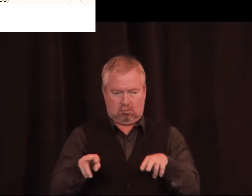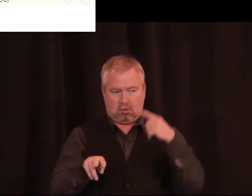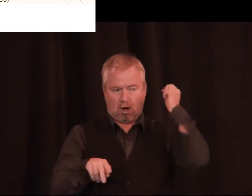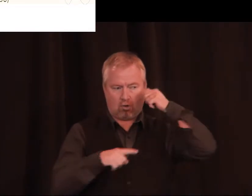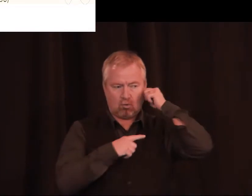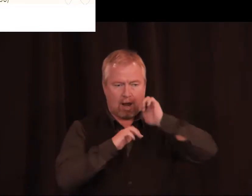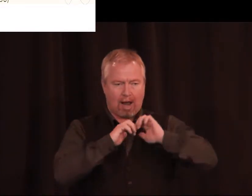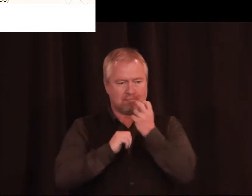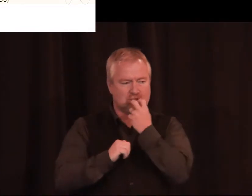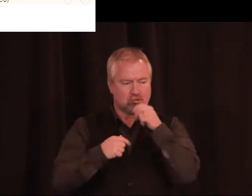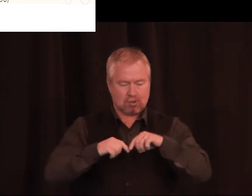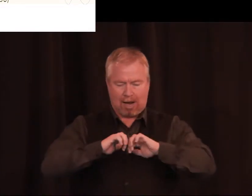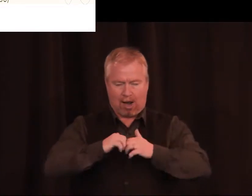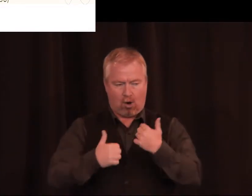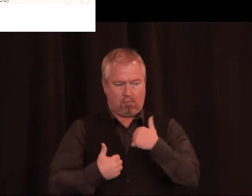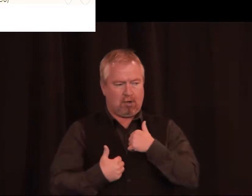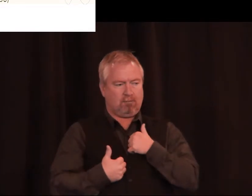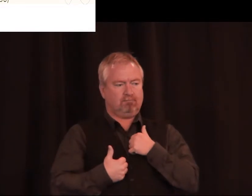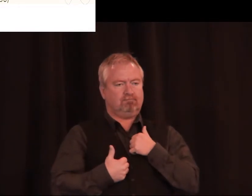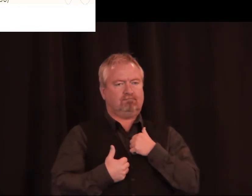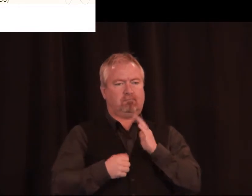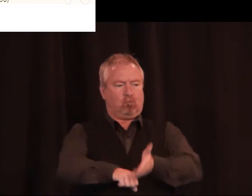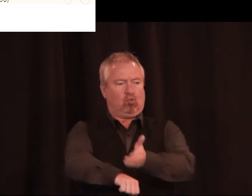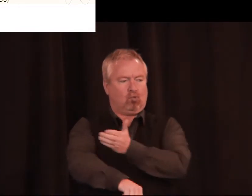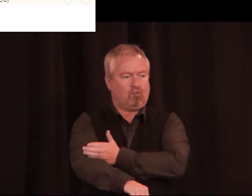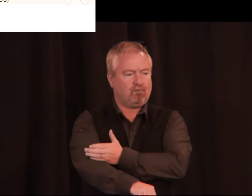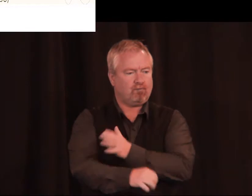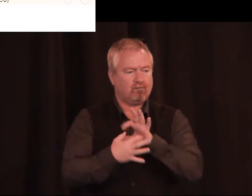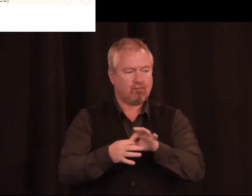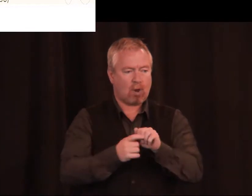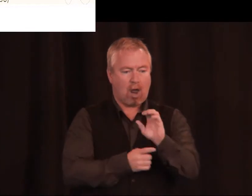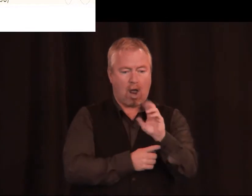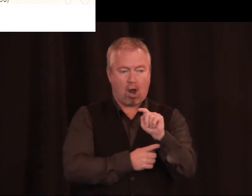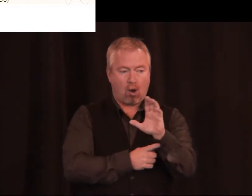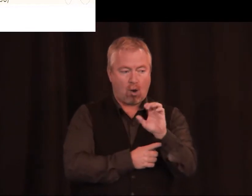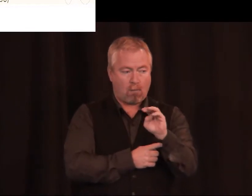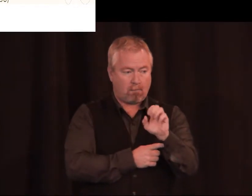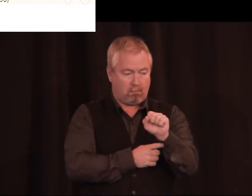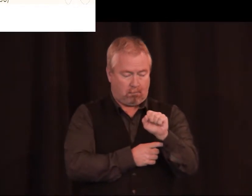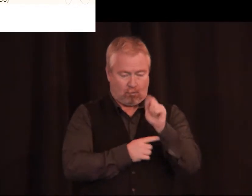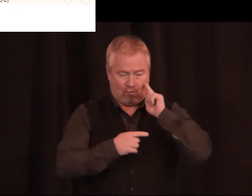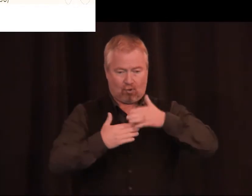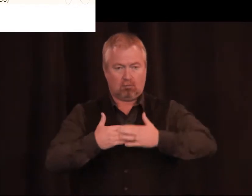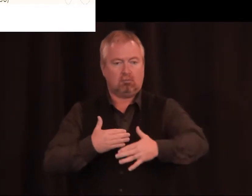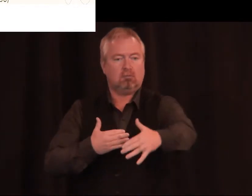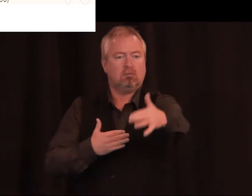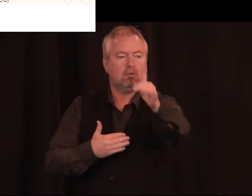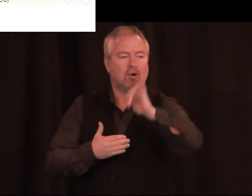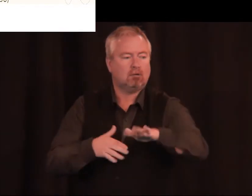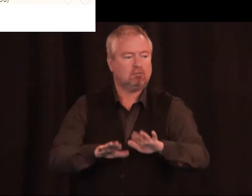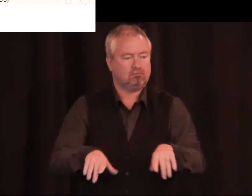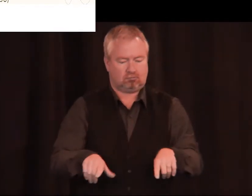try to improve outcomes for these kids. So, what kind of language access are they getting? What kind of intervention are they getting?